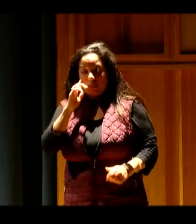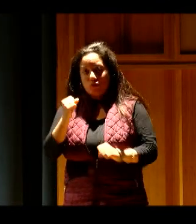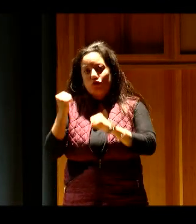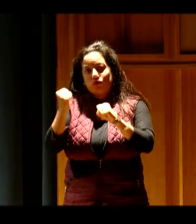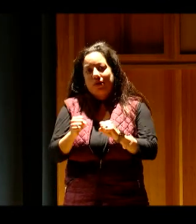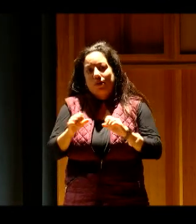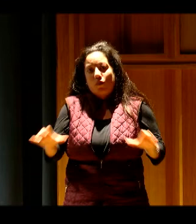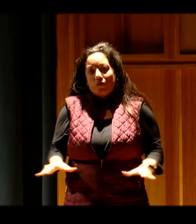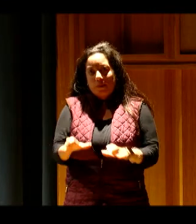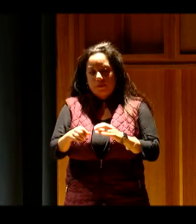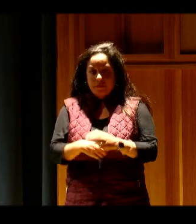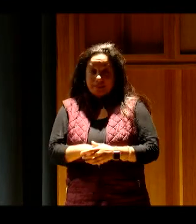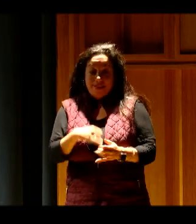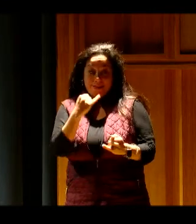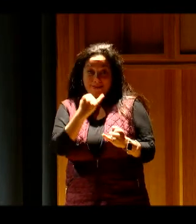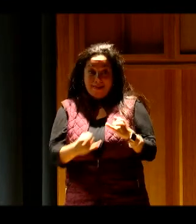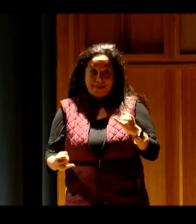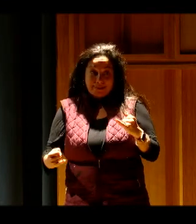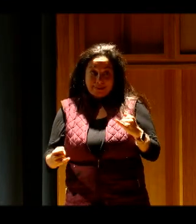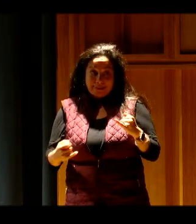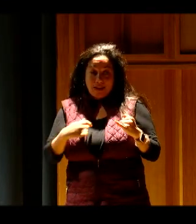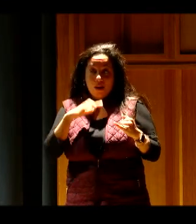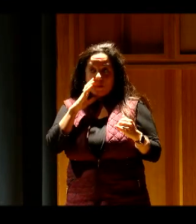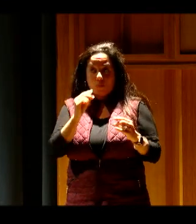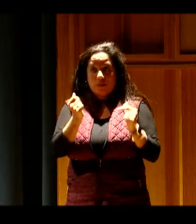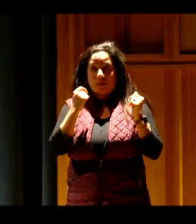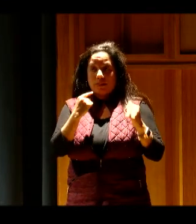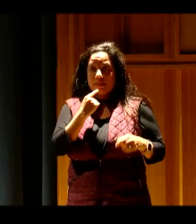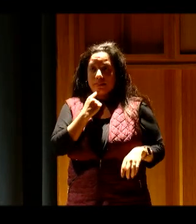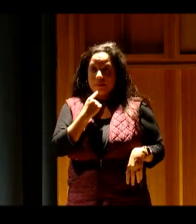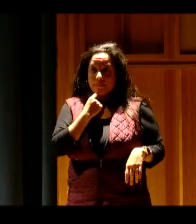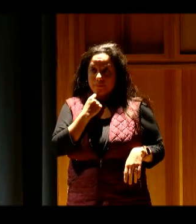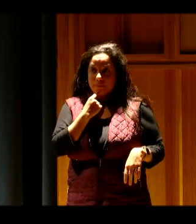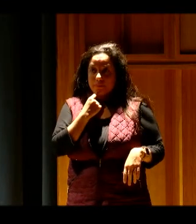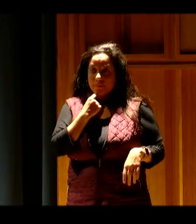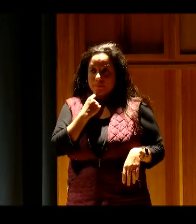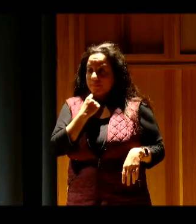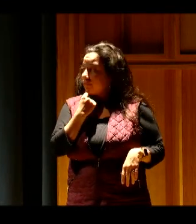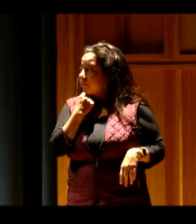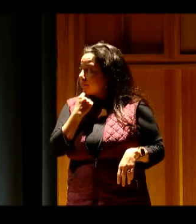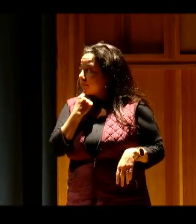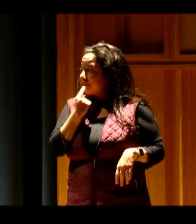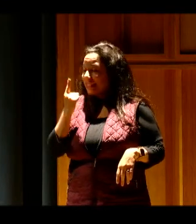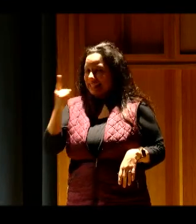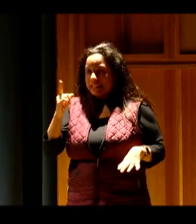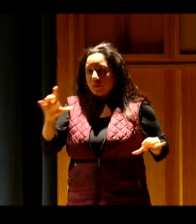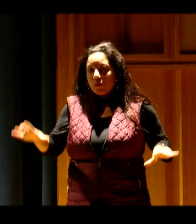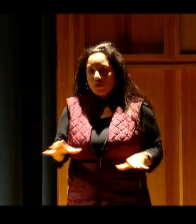The last thing I just quickly want to say is that this movement we need a global